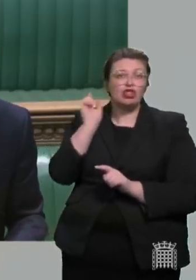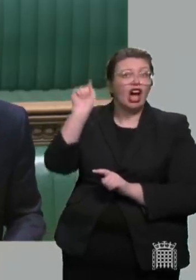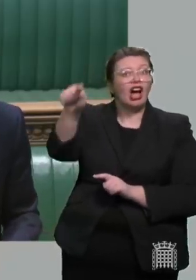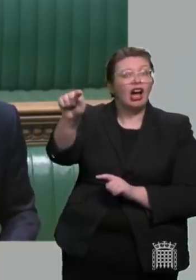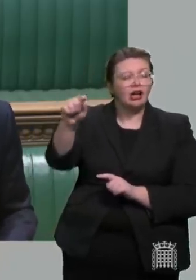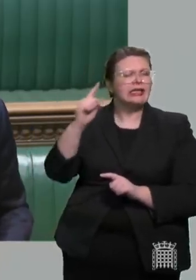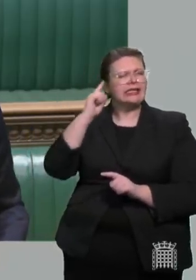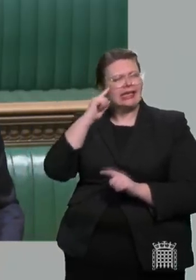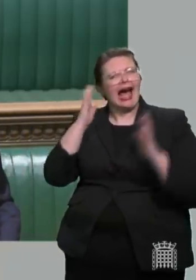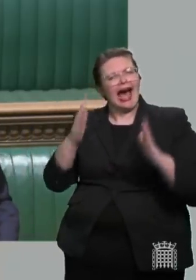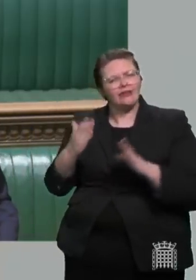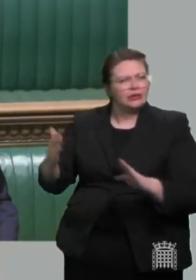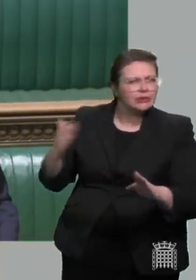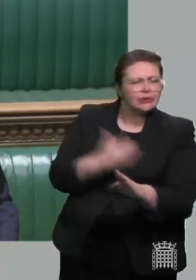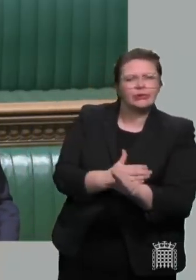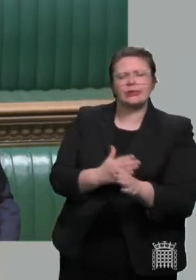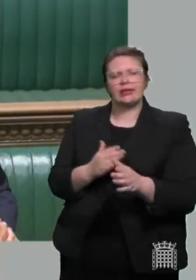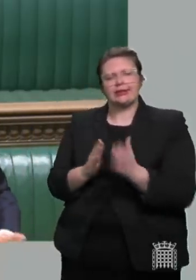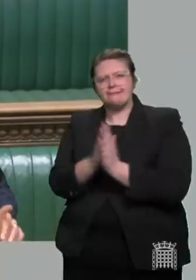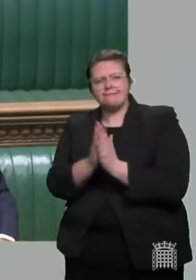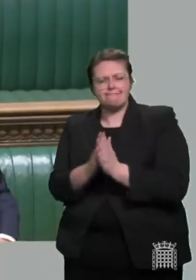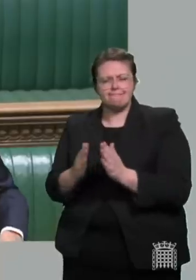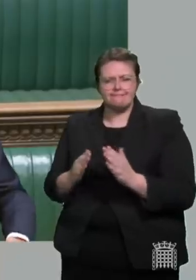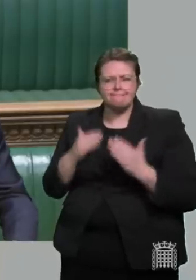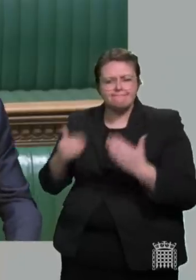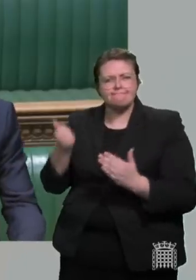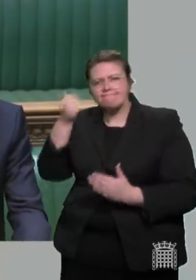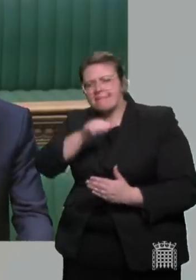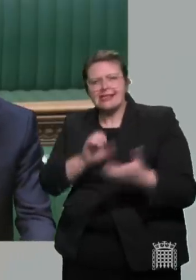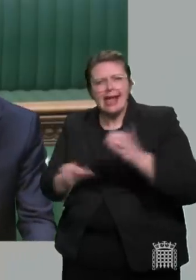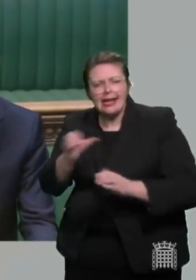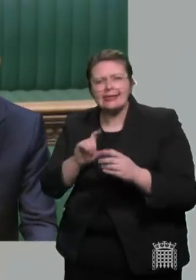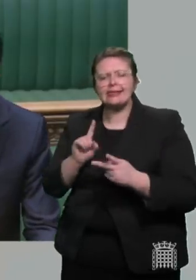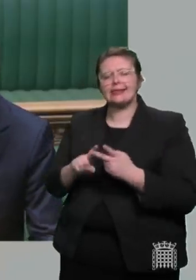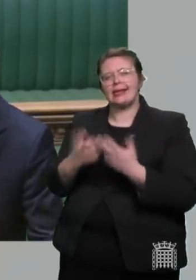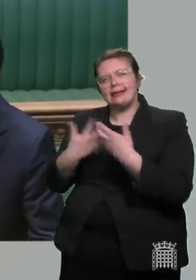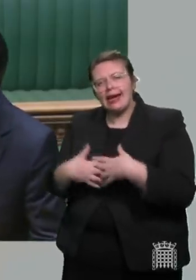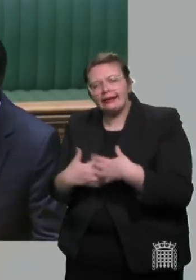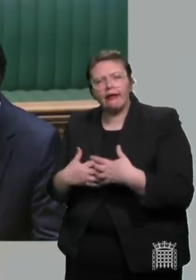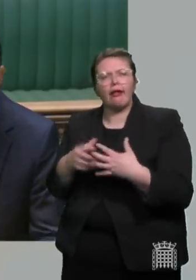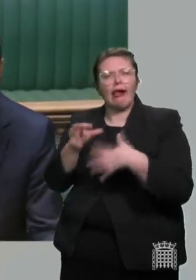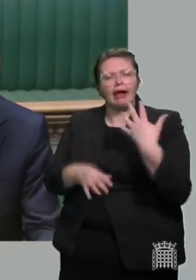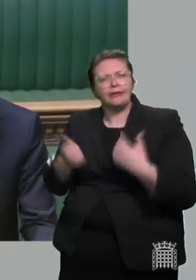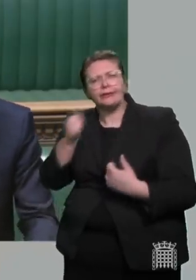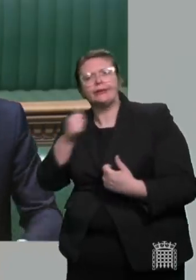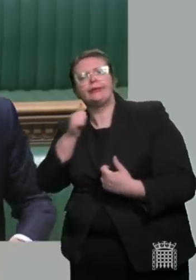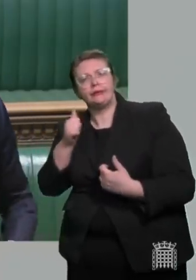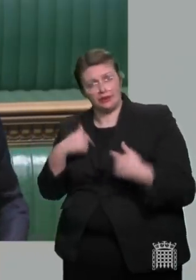technological revolutions. Becoming a scientific superpower is something we can be; I do not think